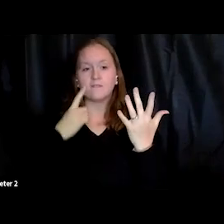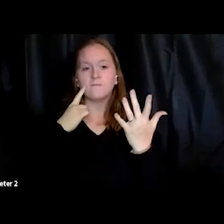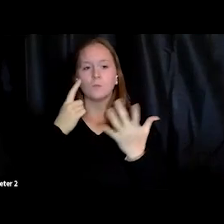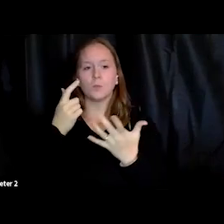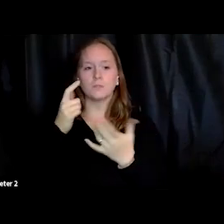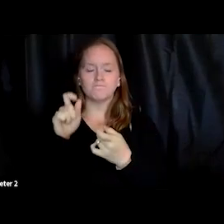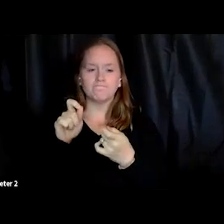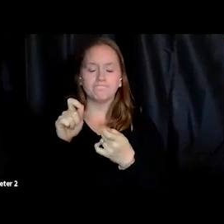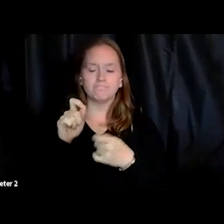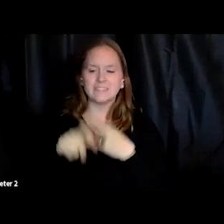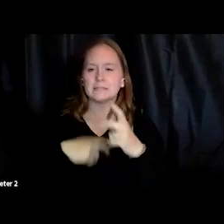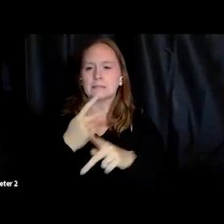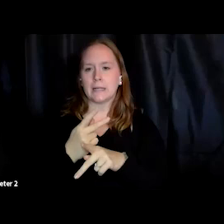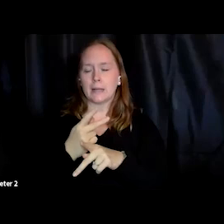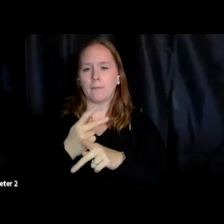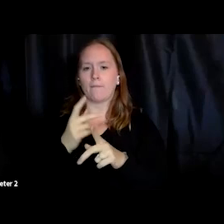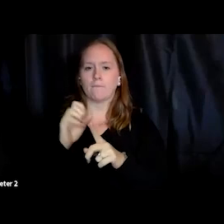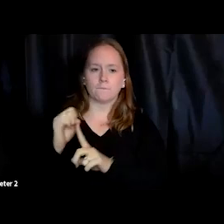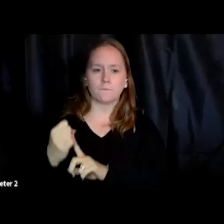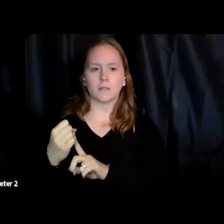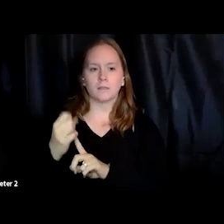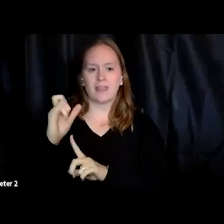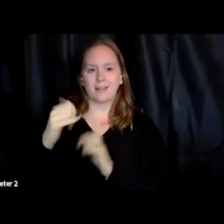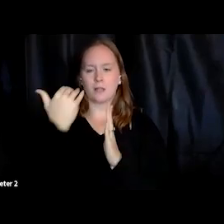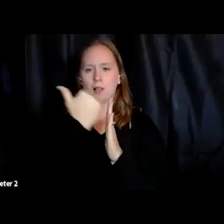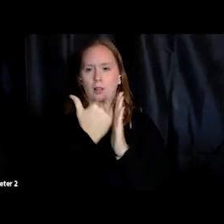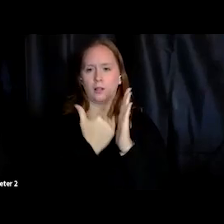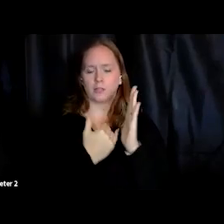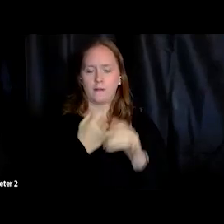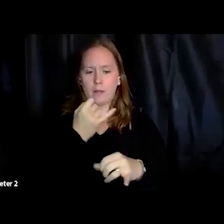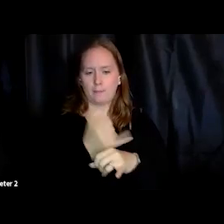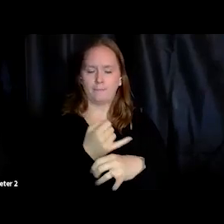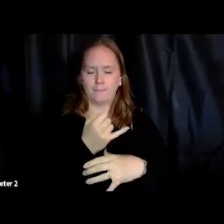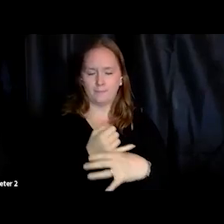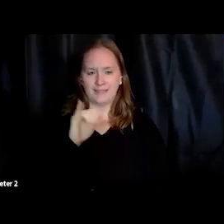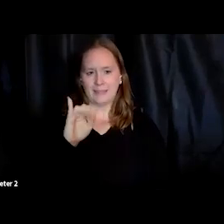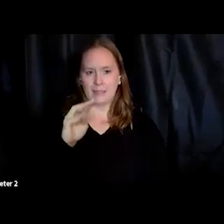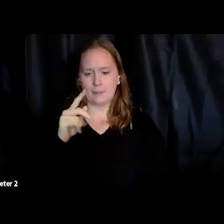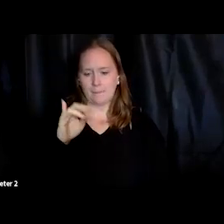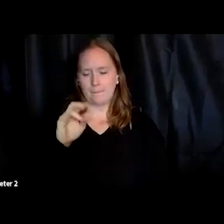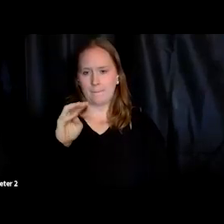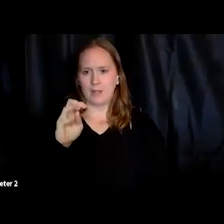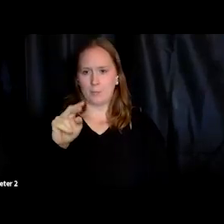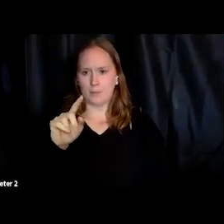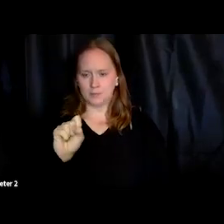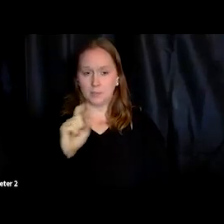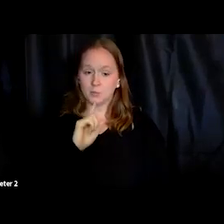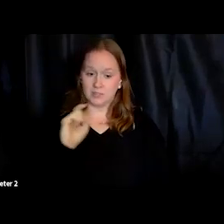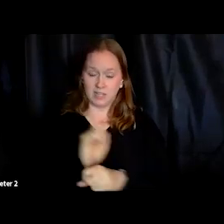and that is the listing of impairments. So it's an actual list of disabling impairments